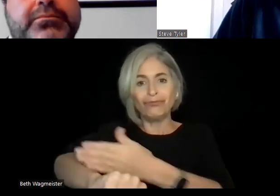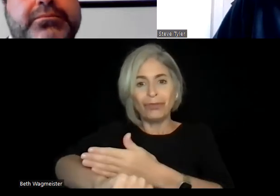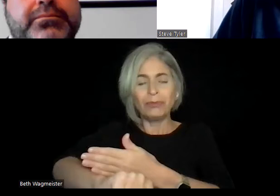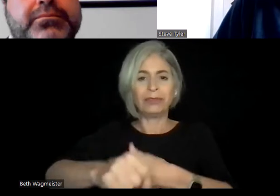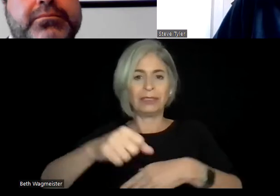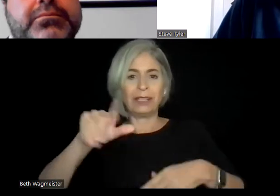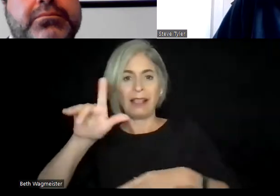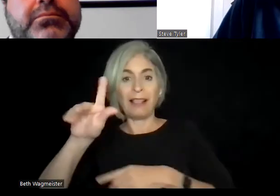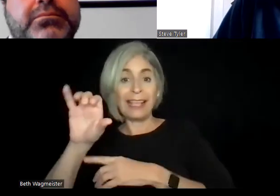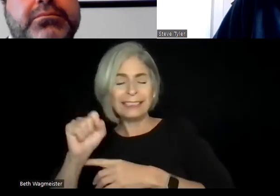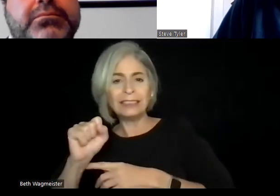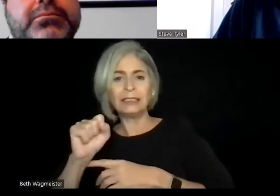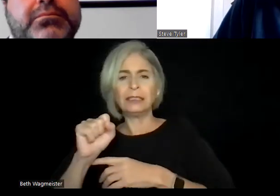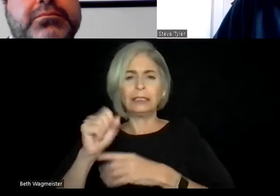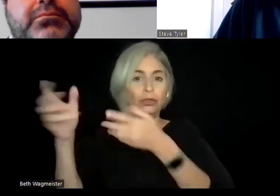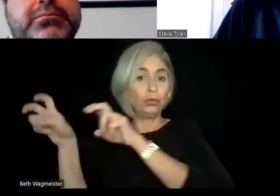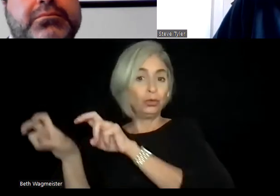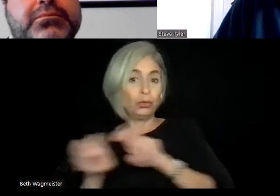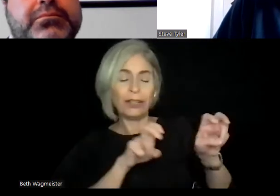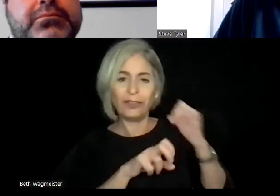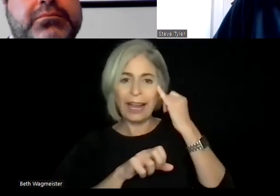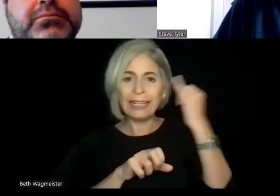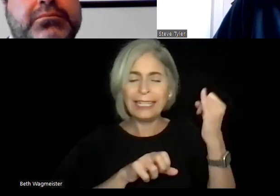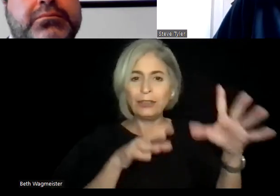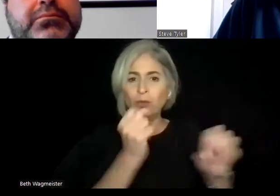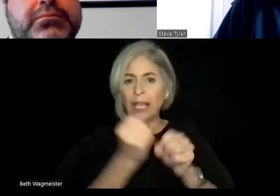the environment around you, the idea of controlling limbs